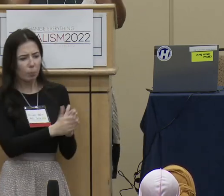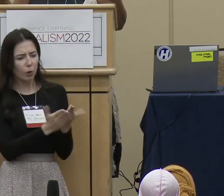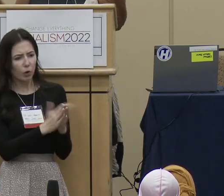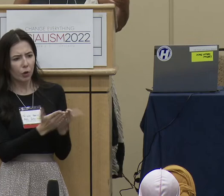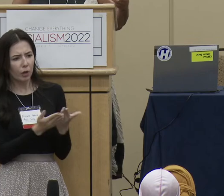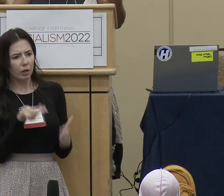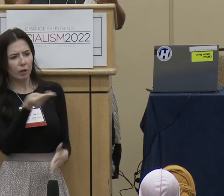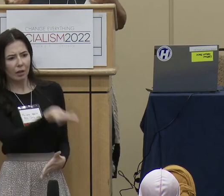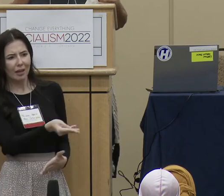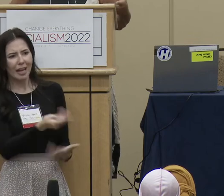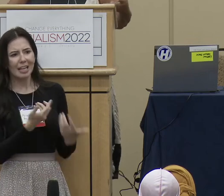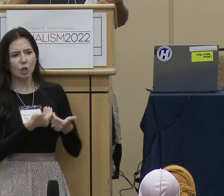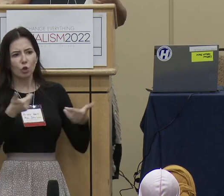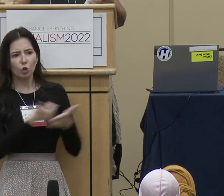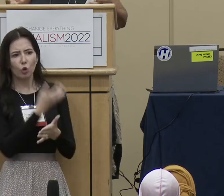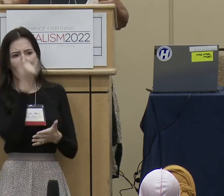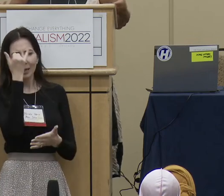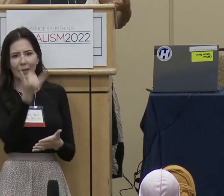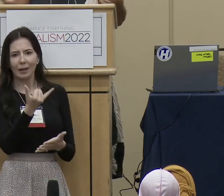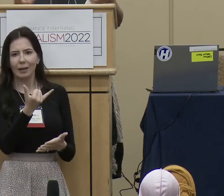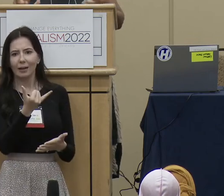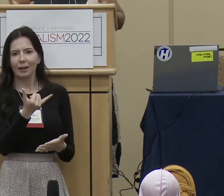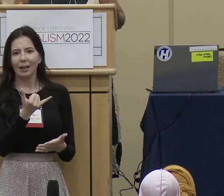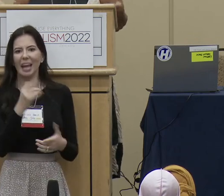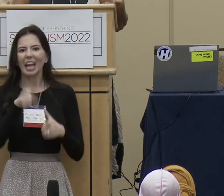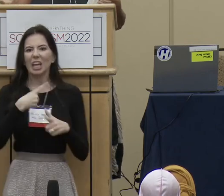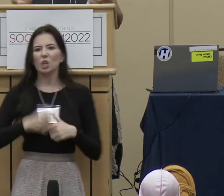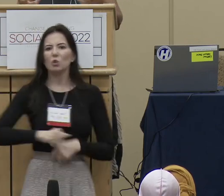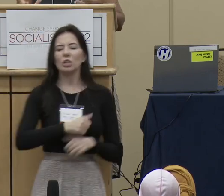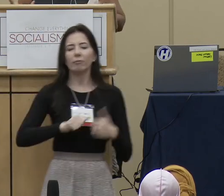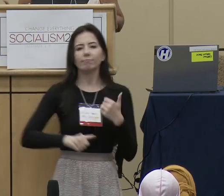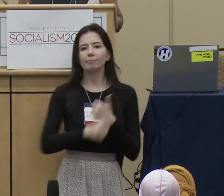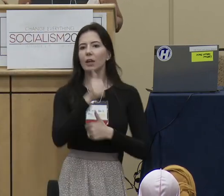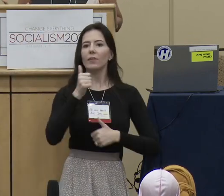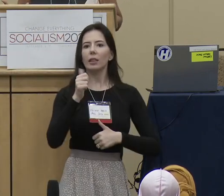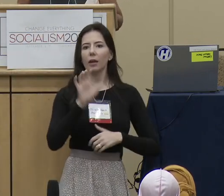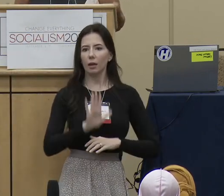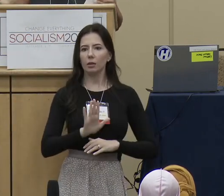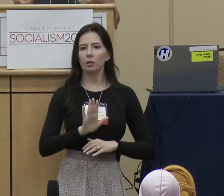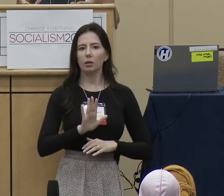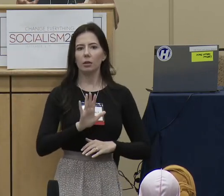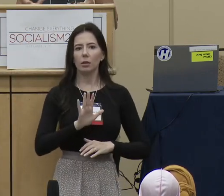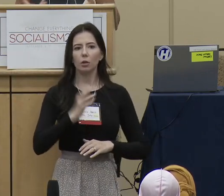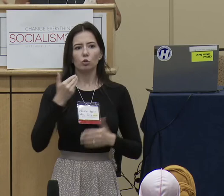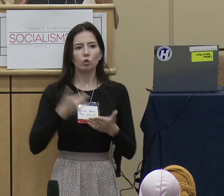ideas, brand a term or two, throw your book out there, and then you defend it. This idea of collective thinking, this